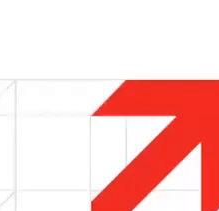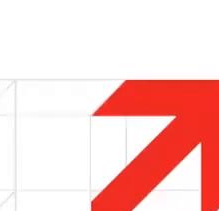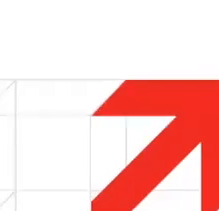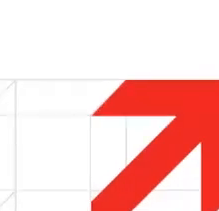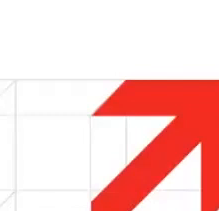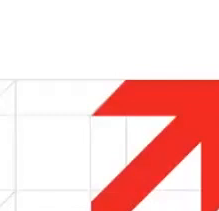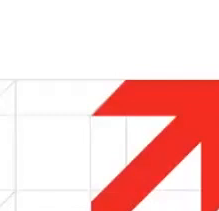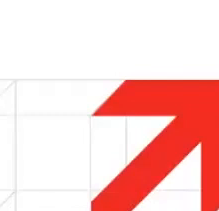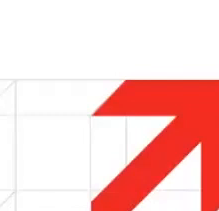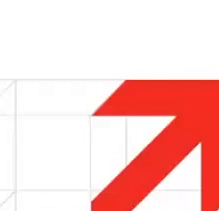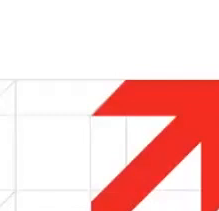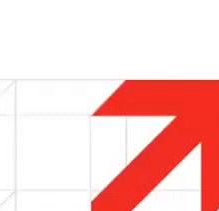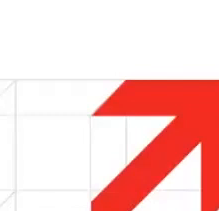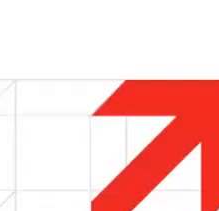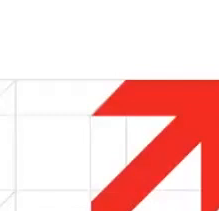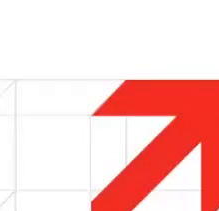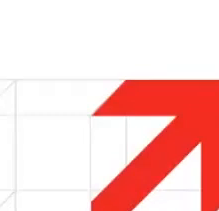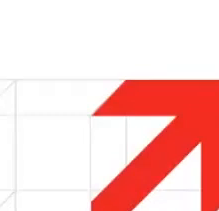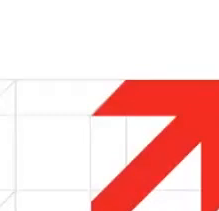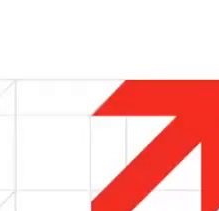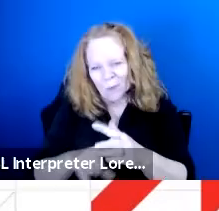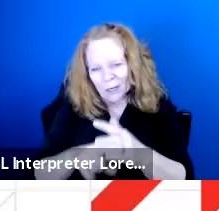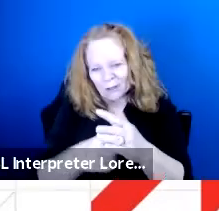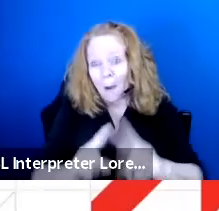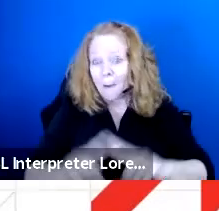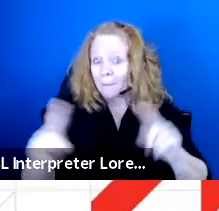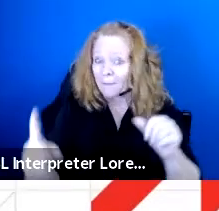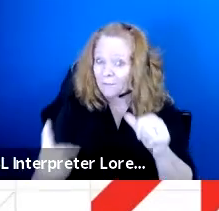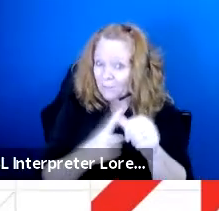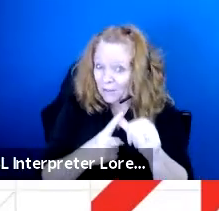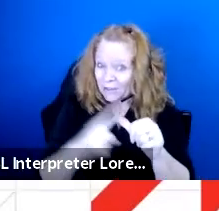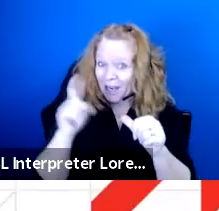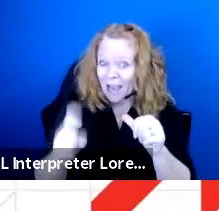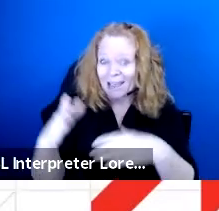more about herself when we get started uh but first I need to to share a few housekeeping